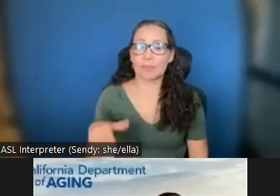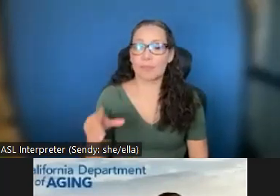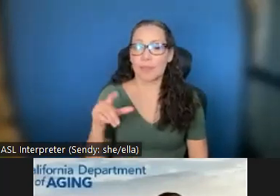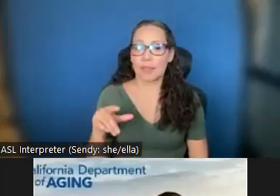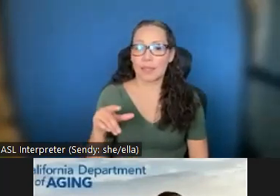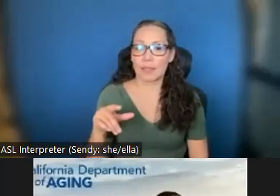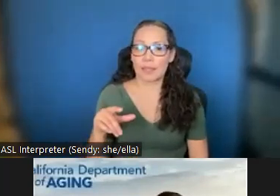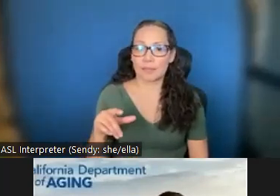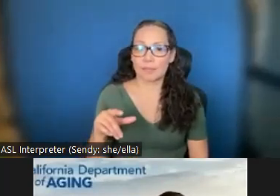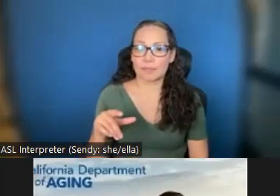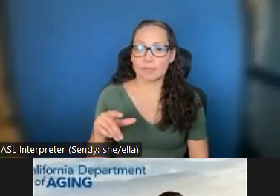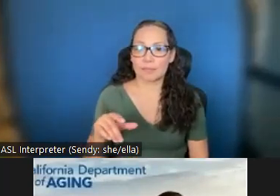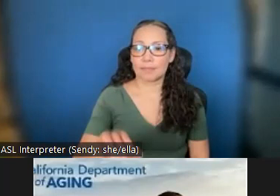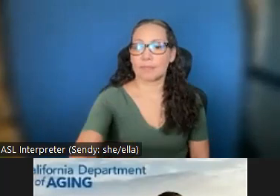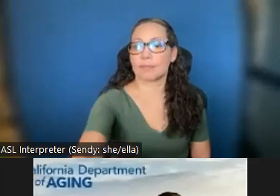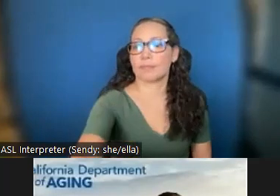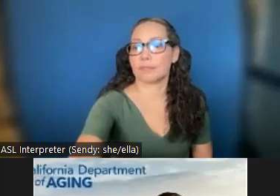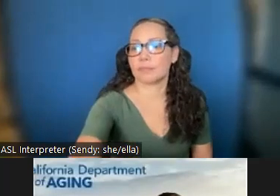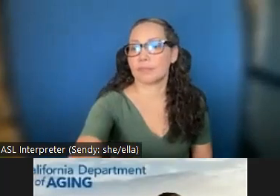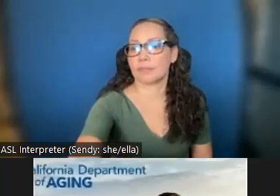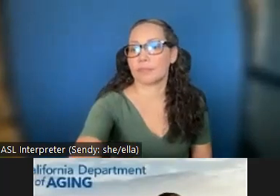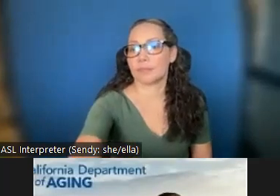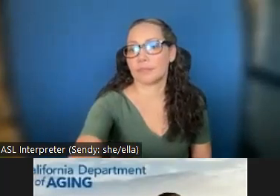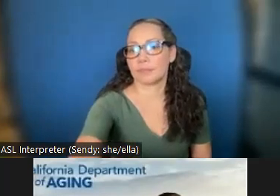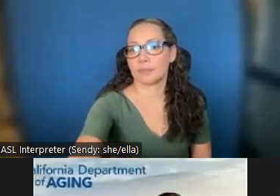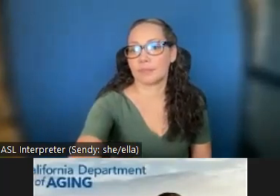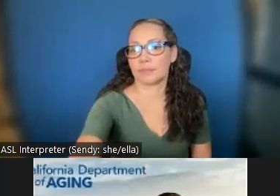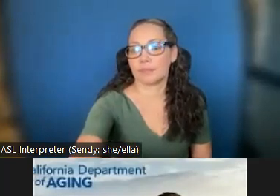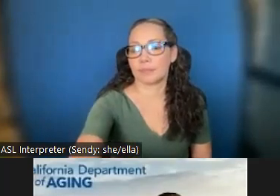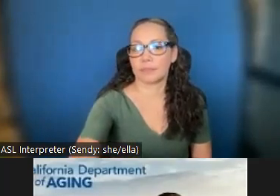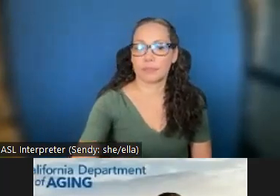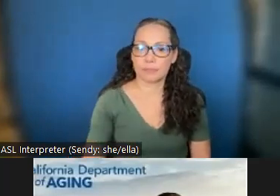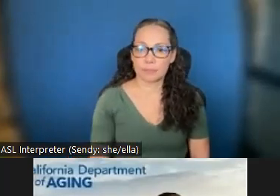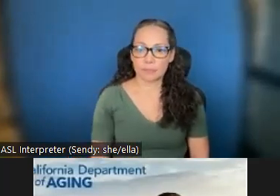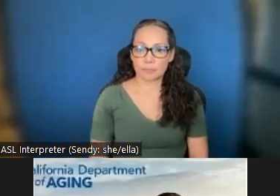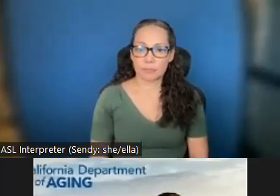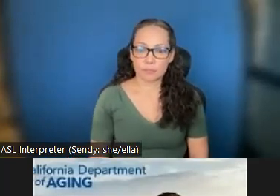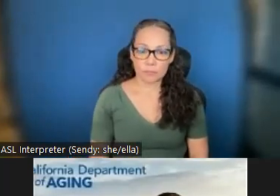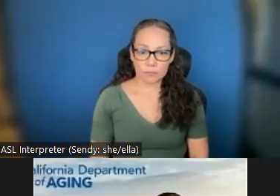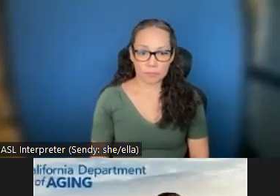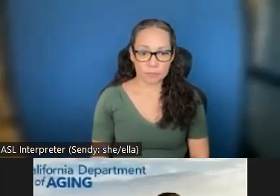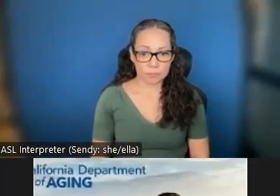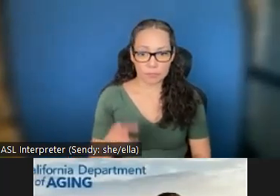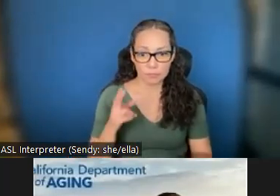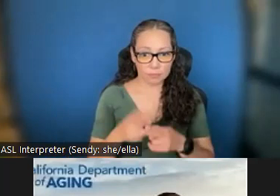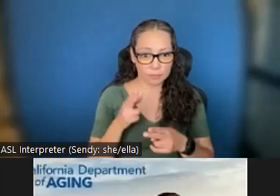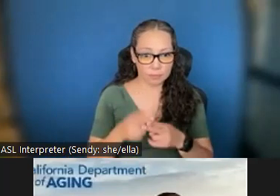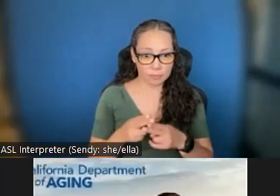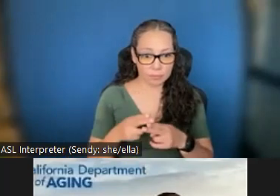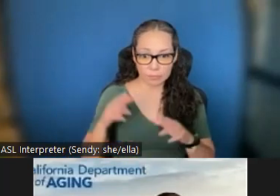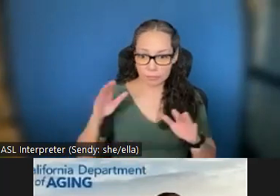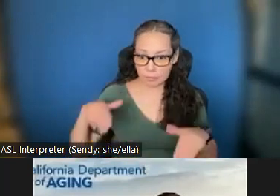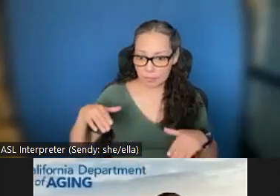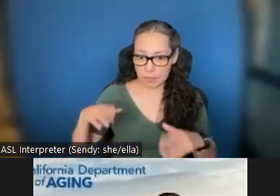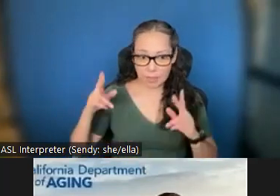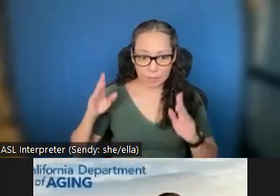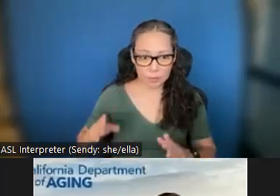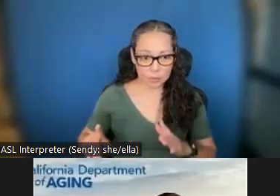Independence no let yet okay team let me know when uh when let does